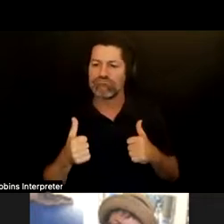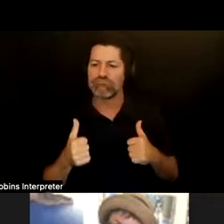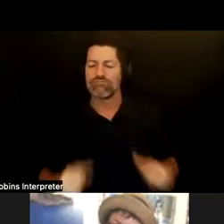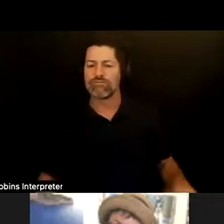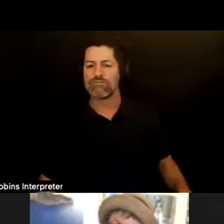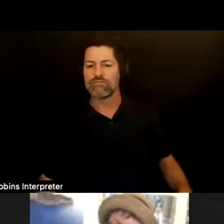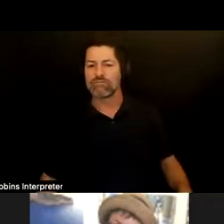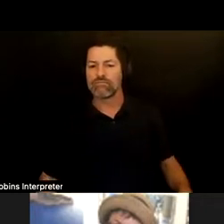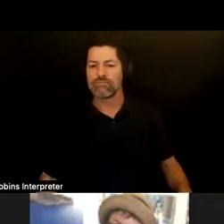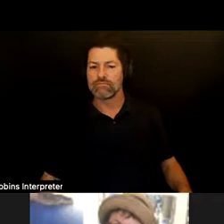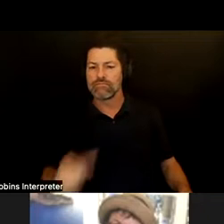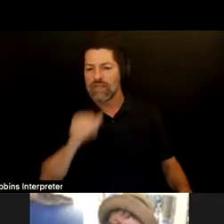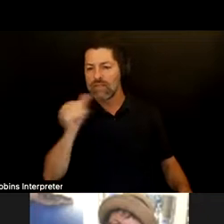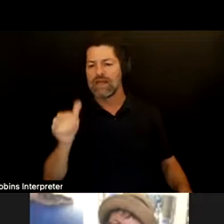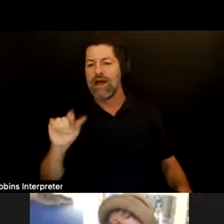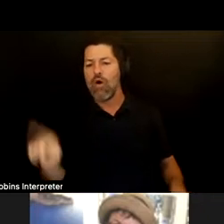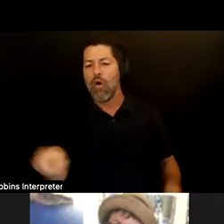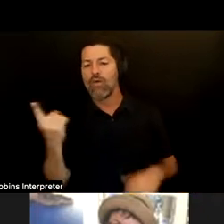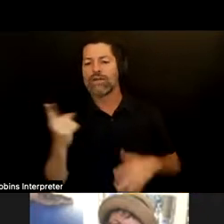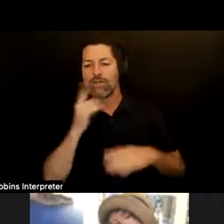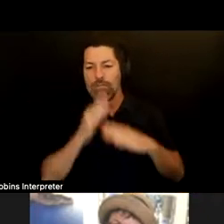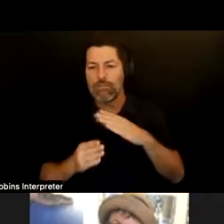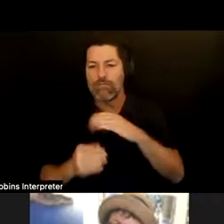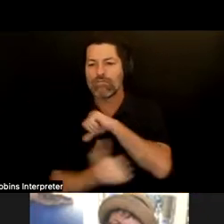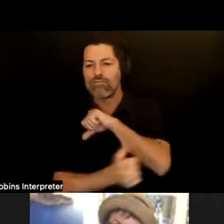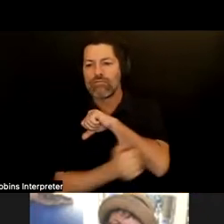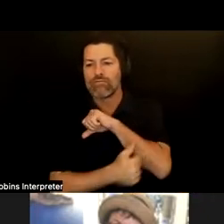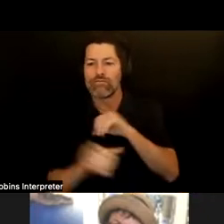just getting plain Matsa all the time. 19:24:14 So again. different people have different